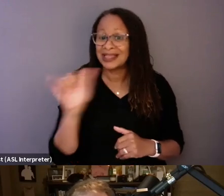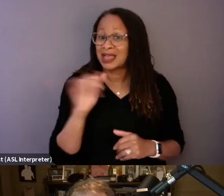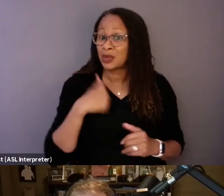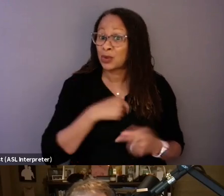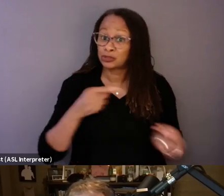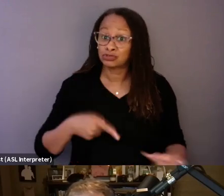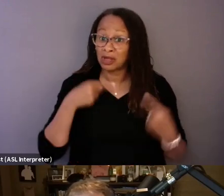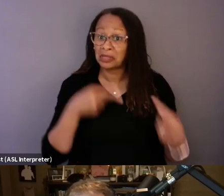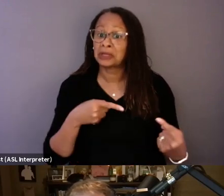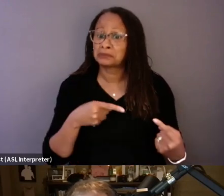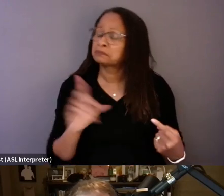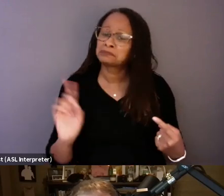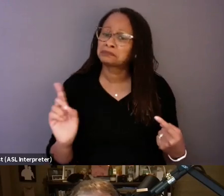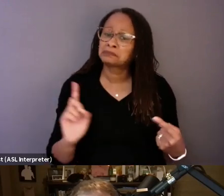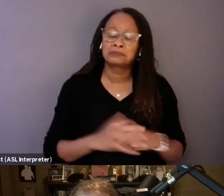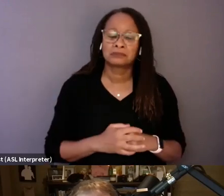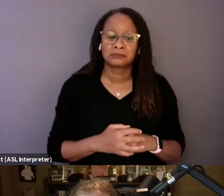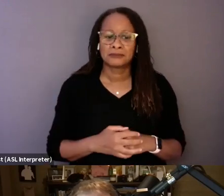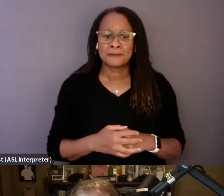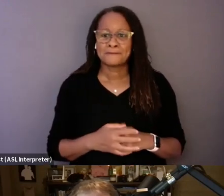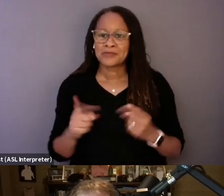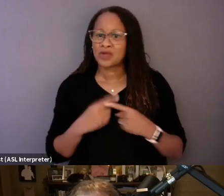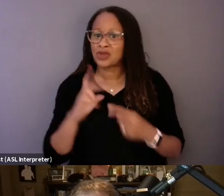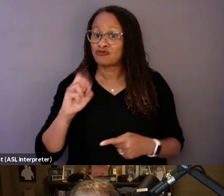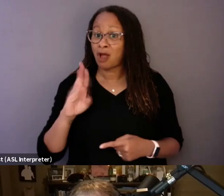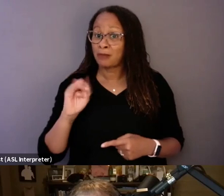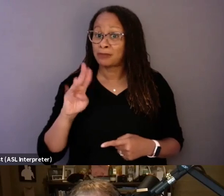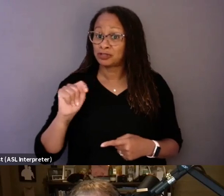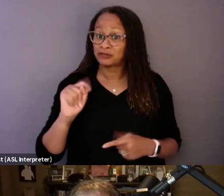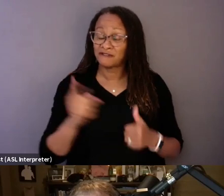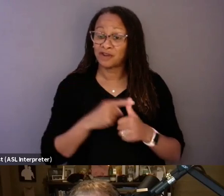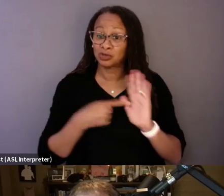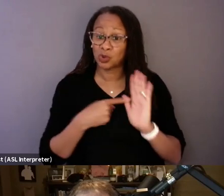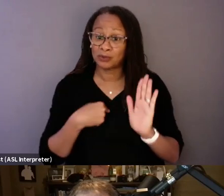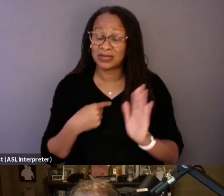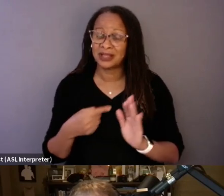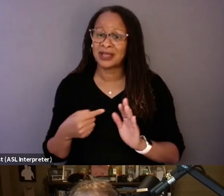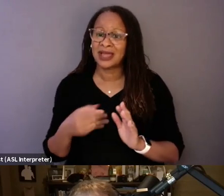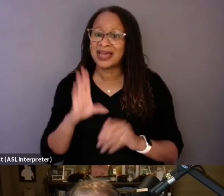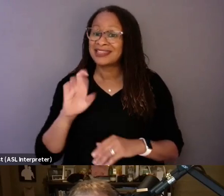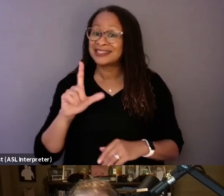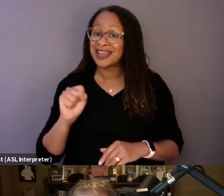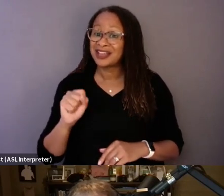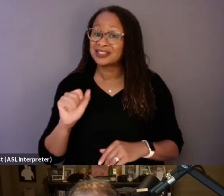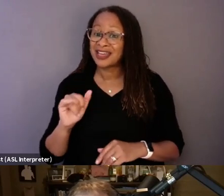it just was like when Robert first showed me the cells of that would become the animation